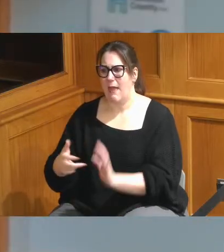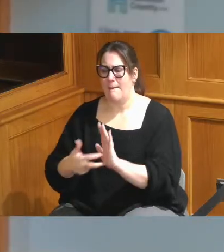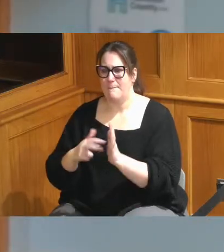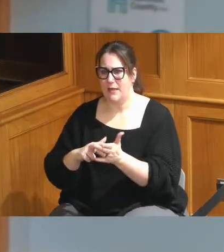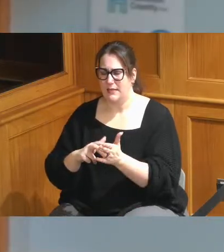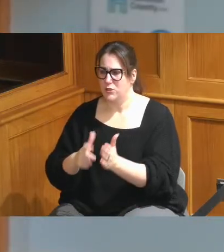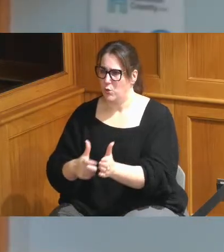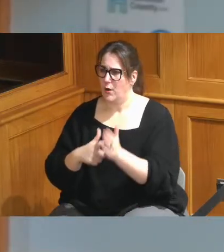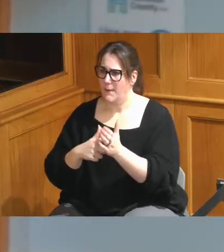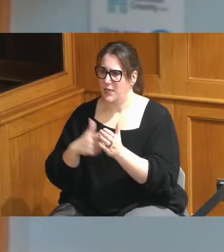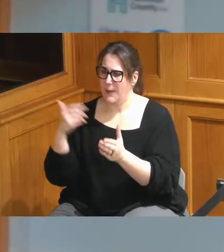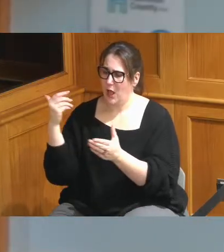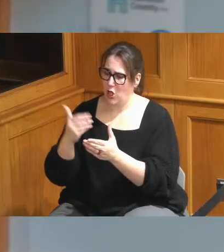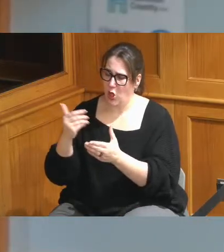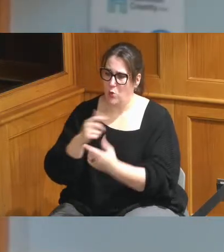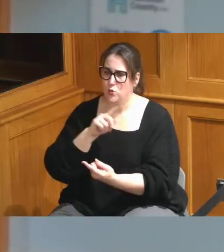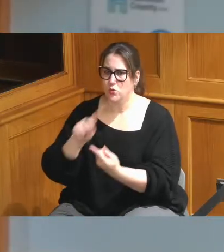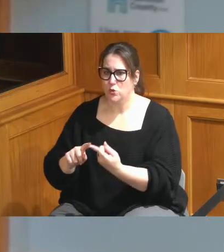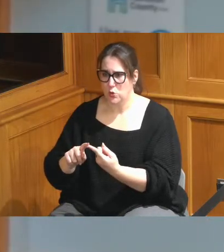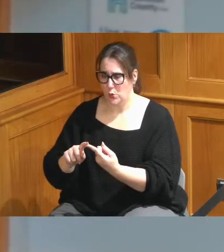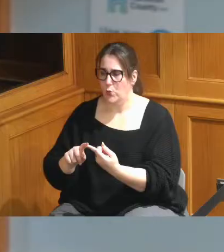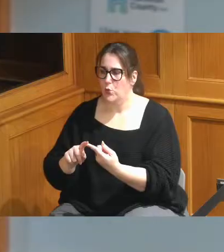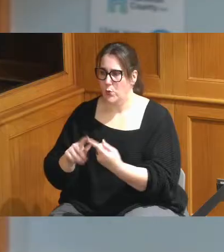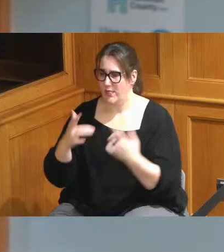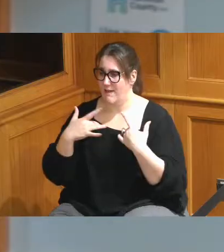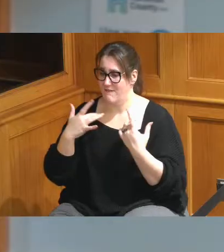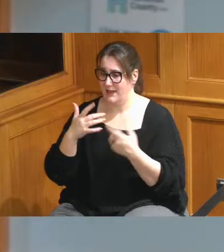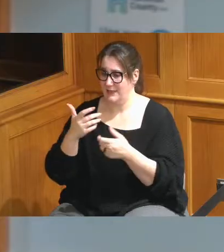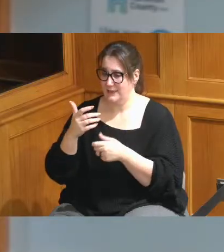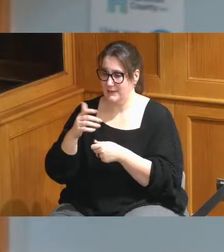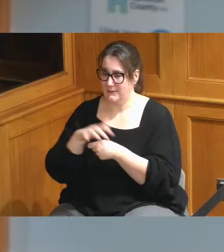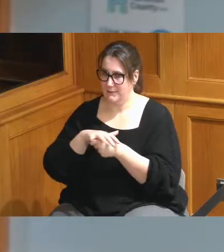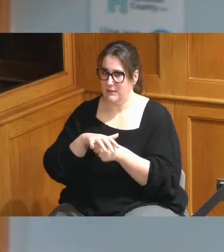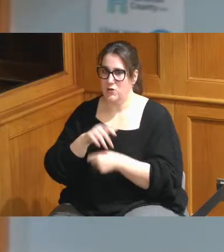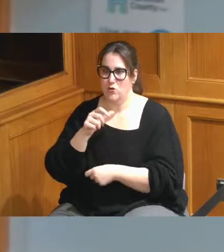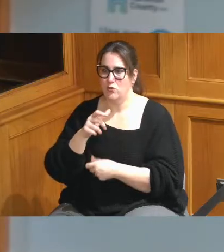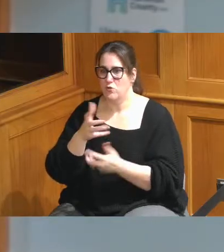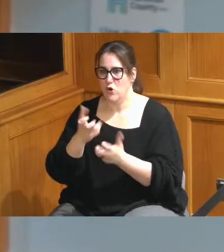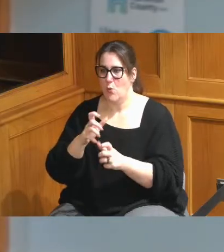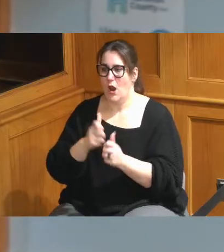closer to the venues and the events themselves, right? The the assets themselves. again, I think